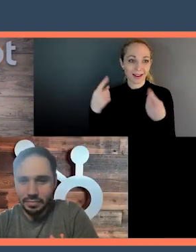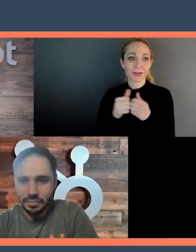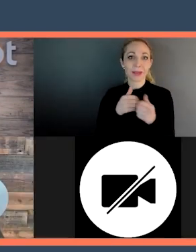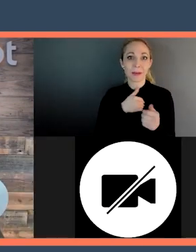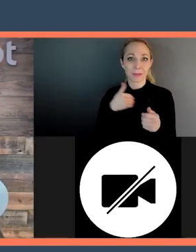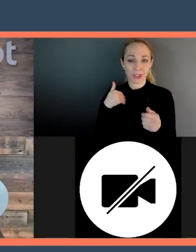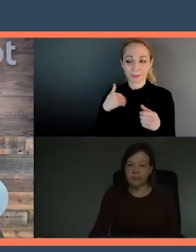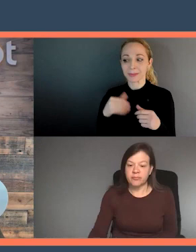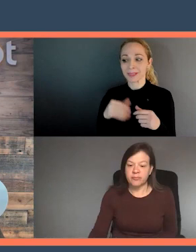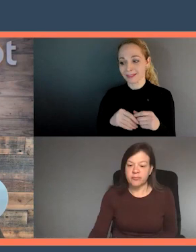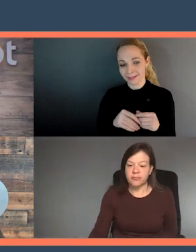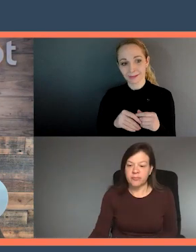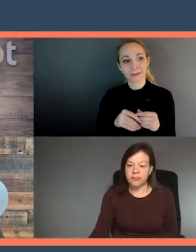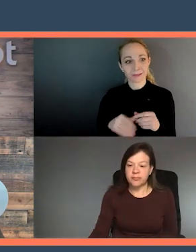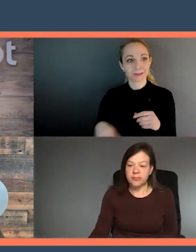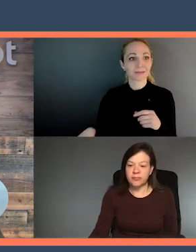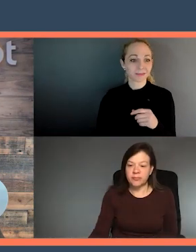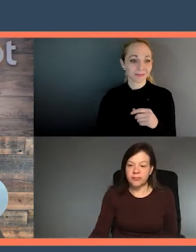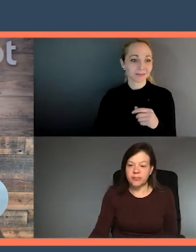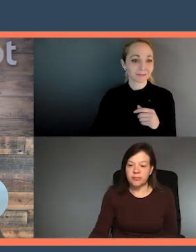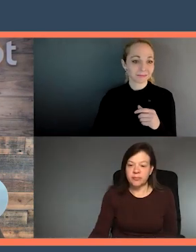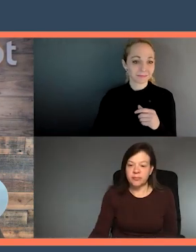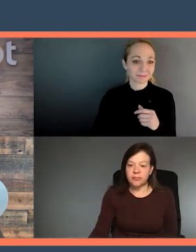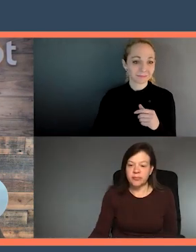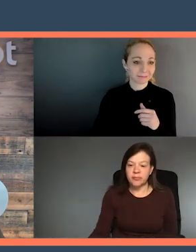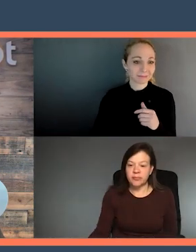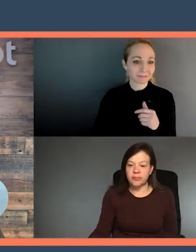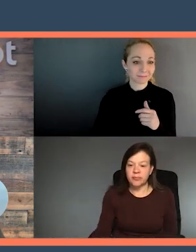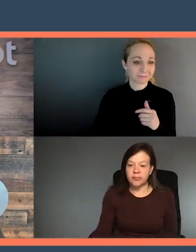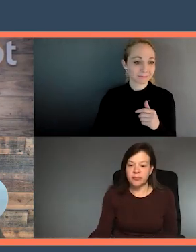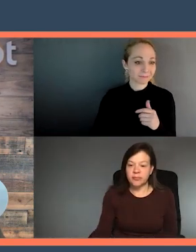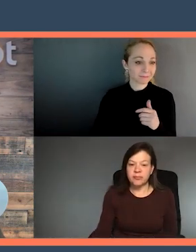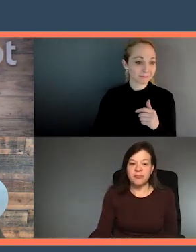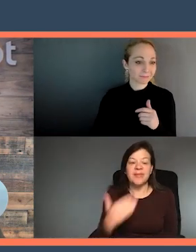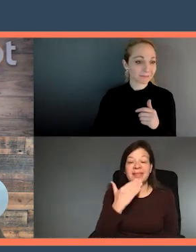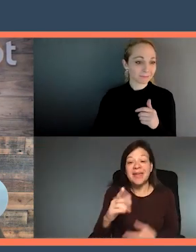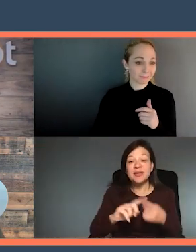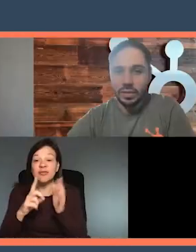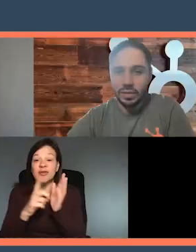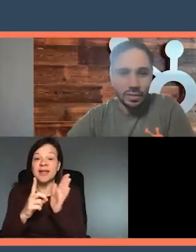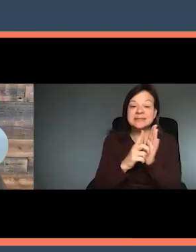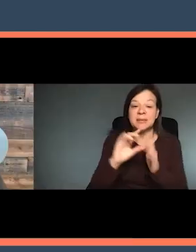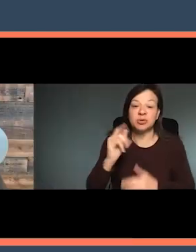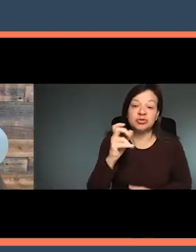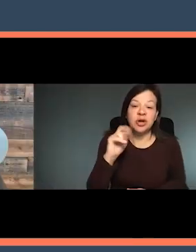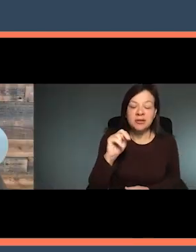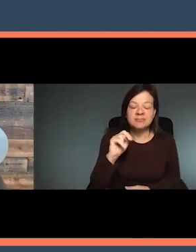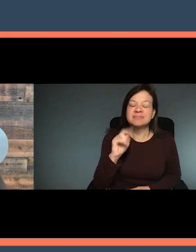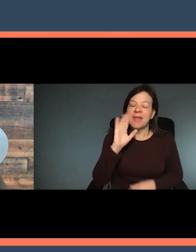WITH MEMBERSHIPS. THANK YOU FOR THAT DEMO JON THAT WAS PHENOMENAL.